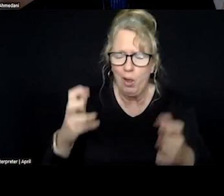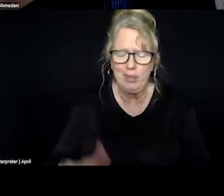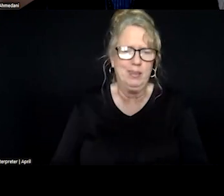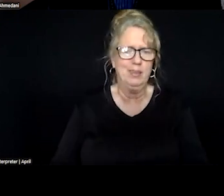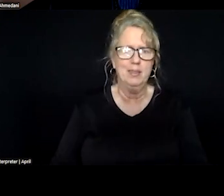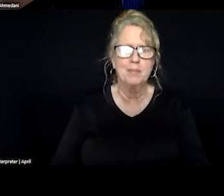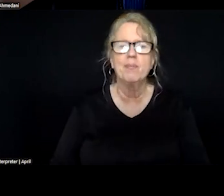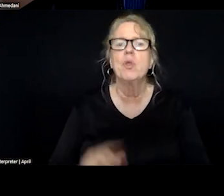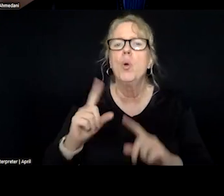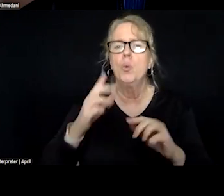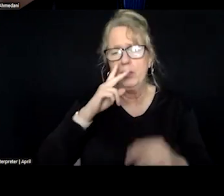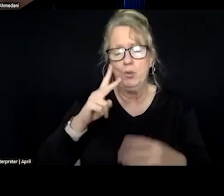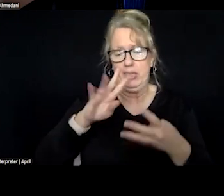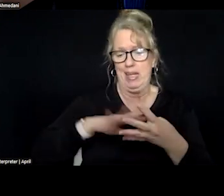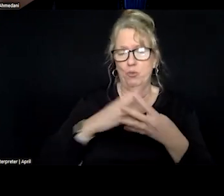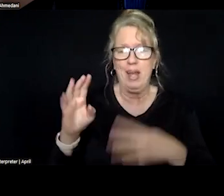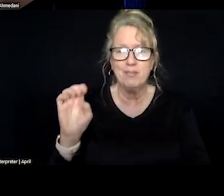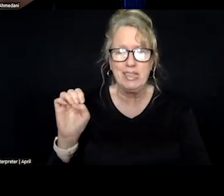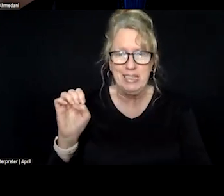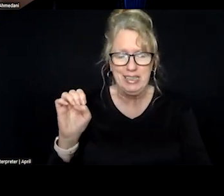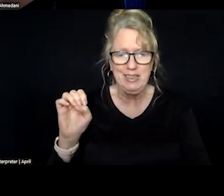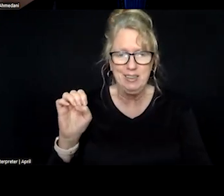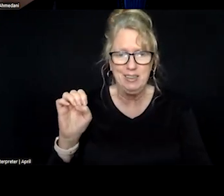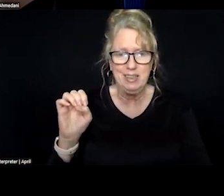WHEN YOU LOOK AT GRAPH E, YOU CAN SEE THAT ONCE WE DID DO THE